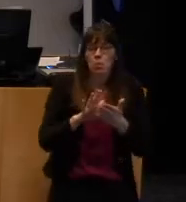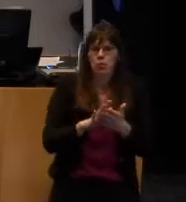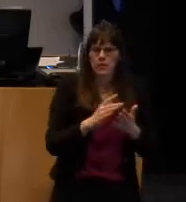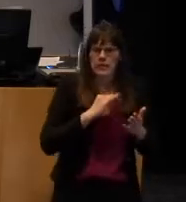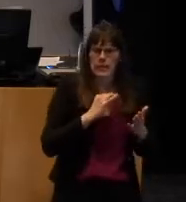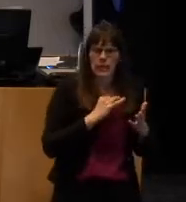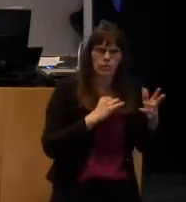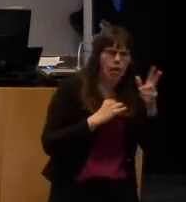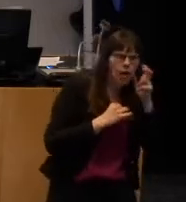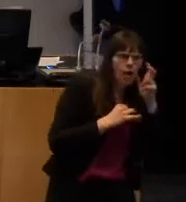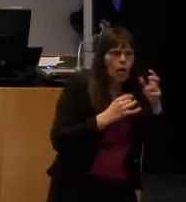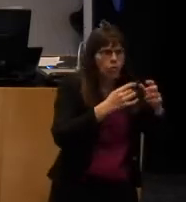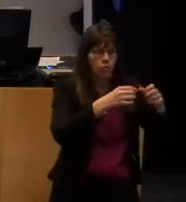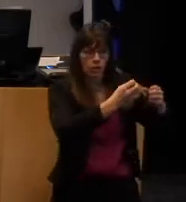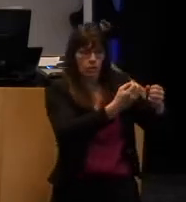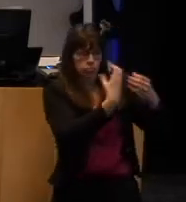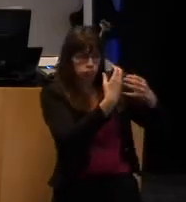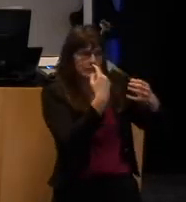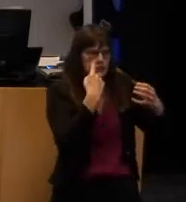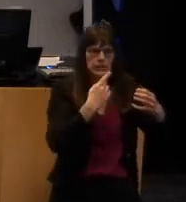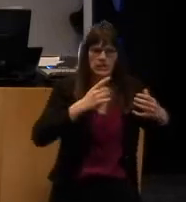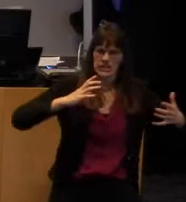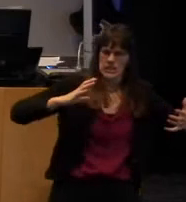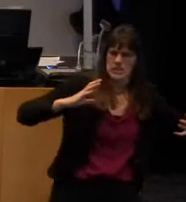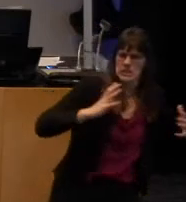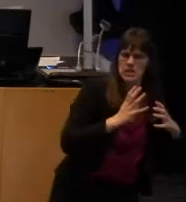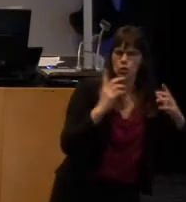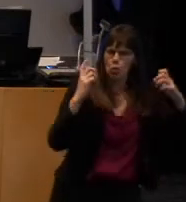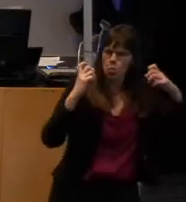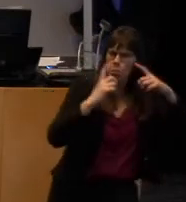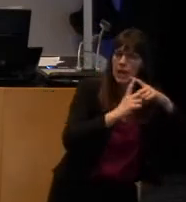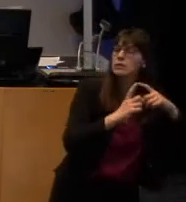or the complexity of the source text, this can cause an interpreter to